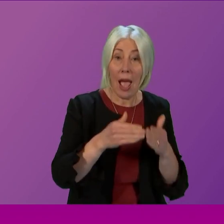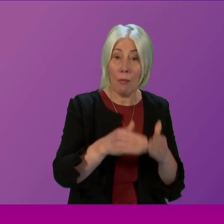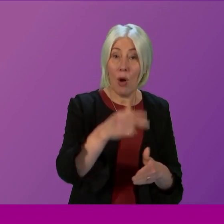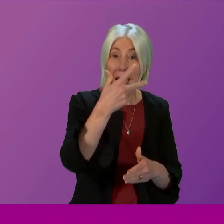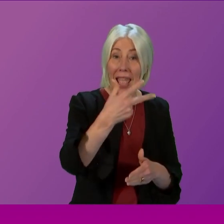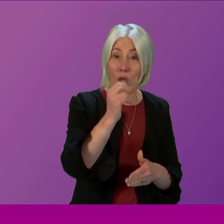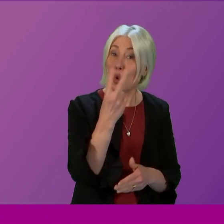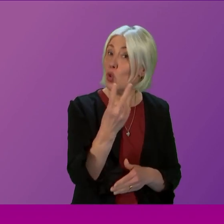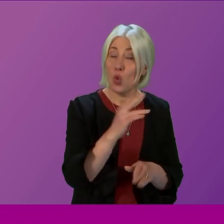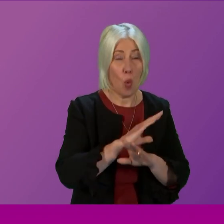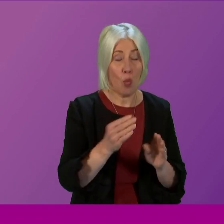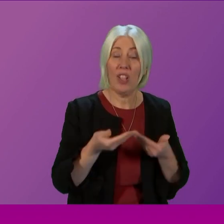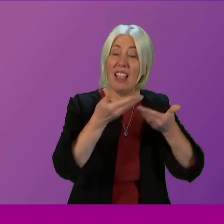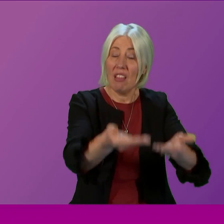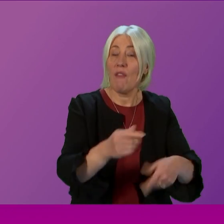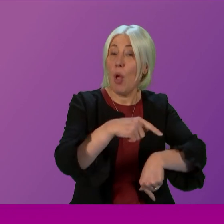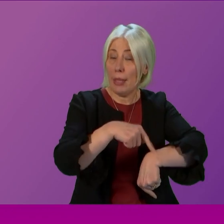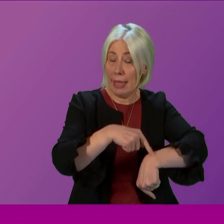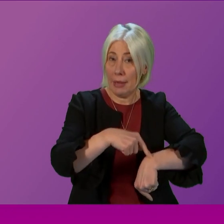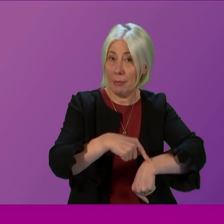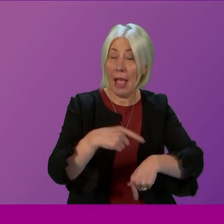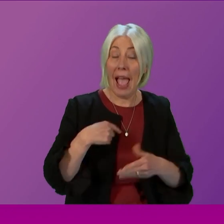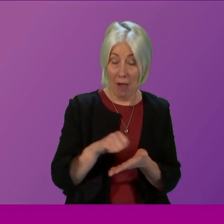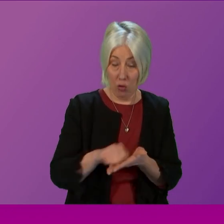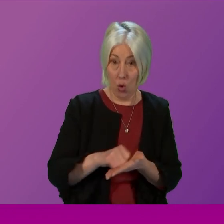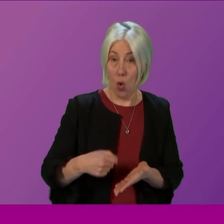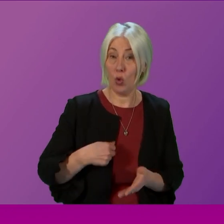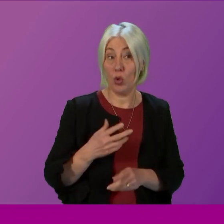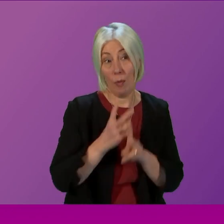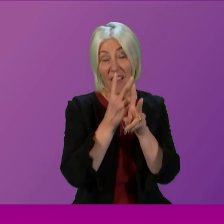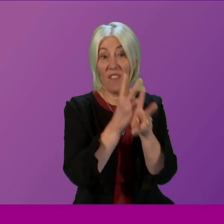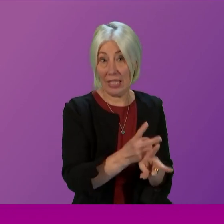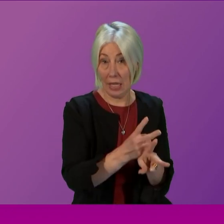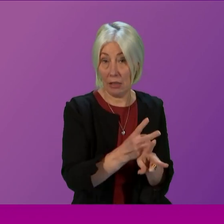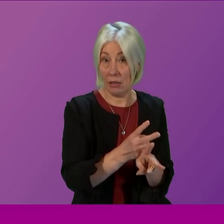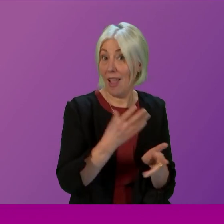delivered on time. The notes of my visit are available, should they be required.